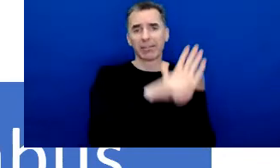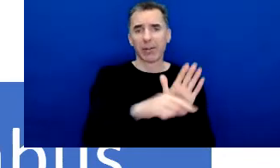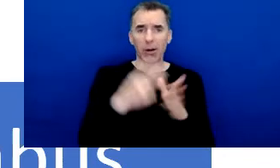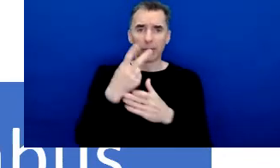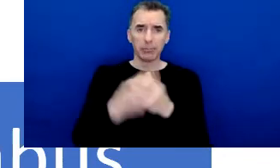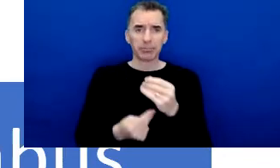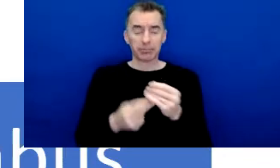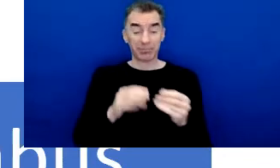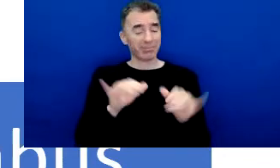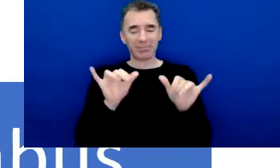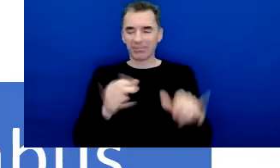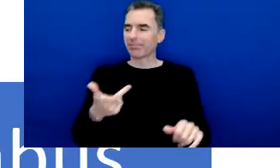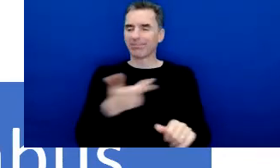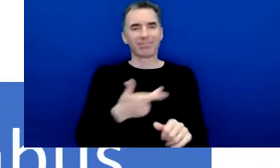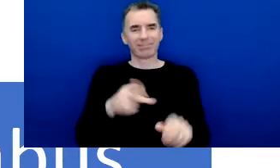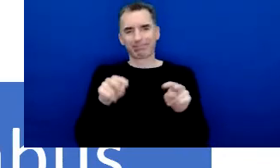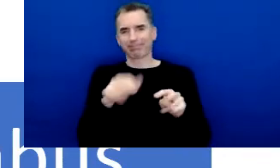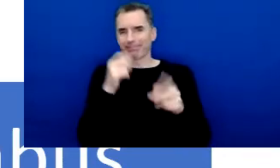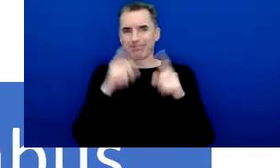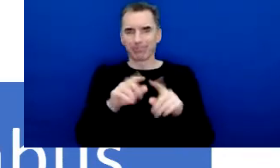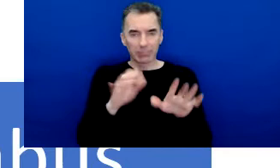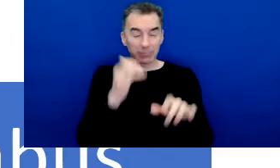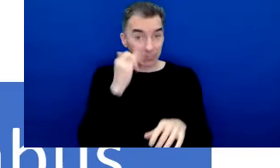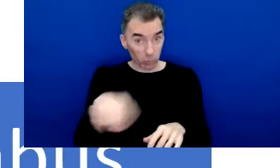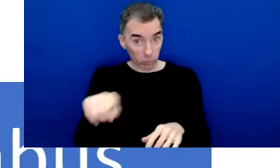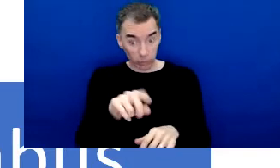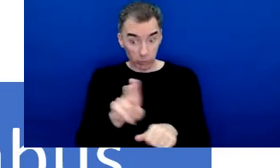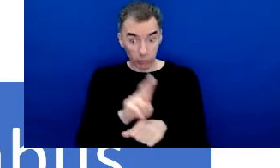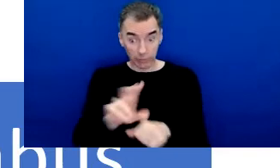don't agree on anybody that uses canvas, which should be everybody.